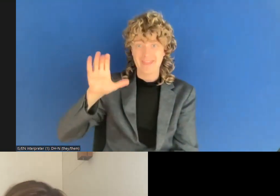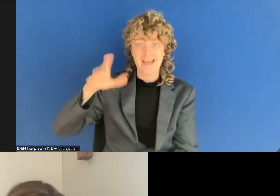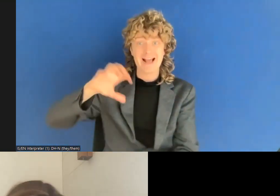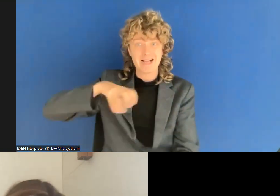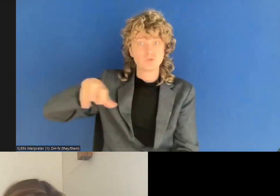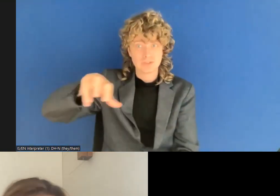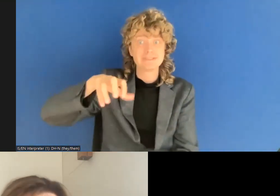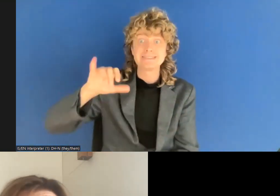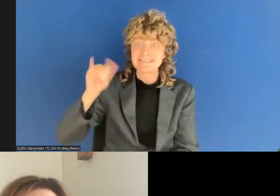Maybe. Sometime.